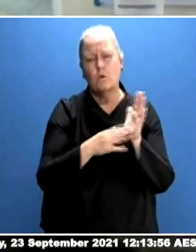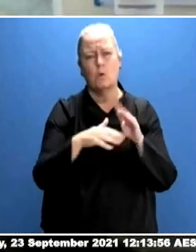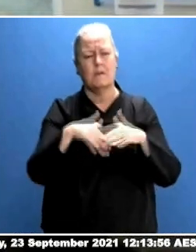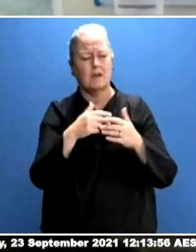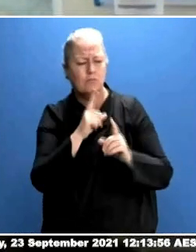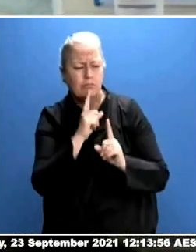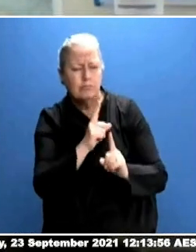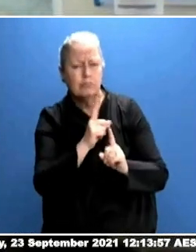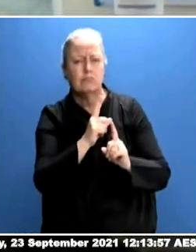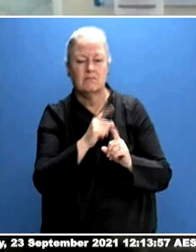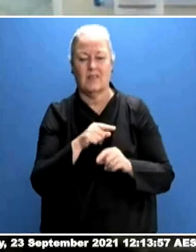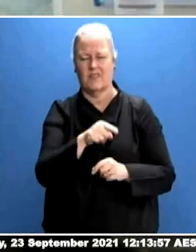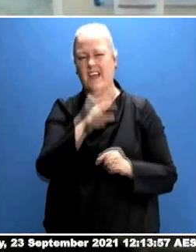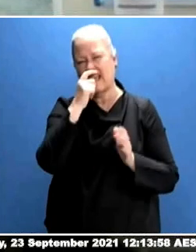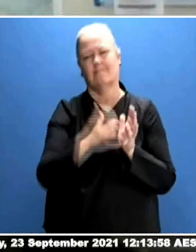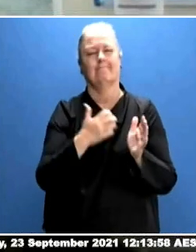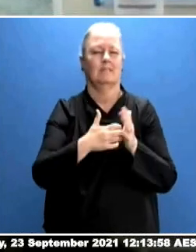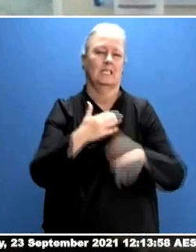It can be very time-consuming, and as best we can,